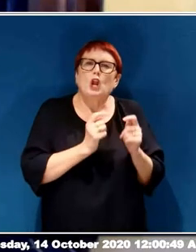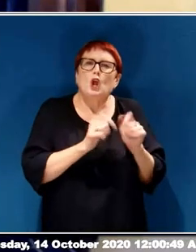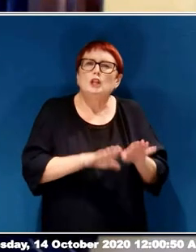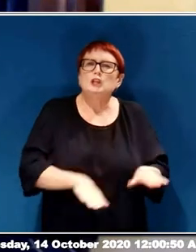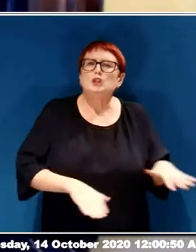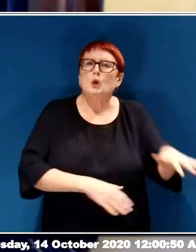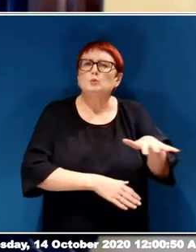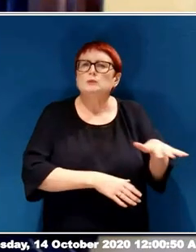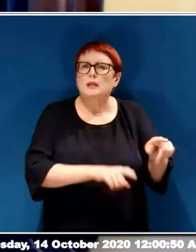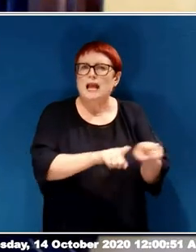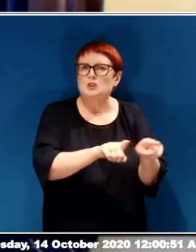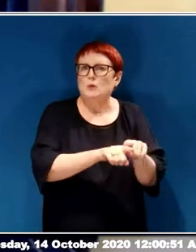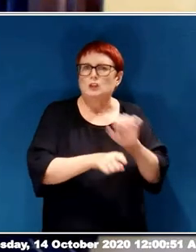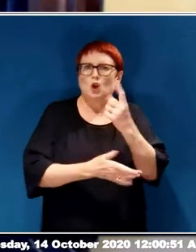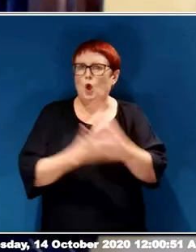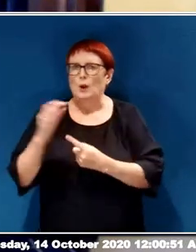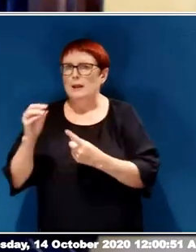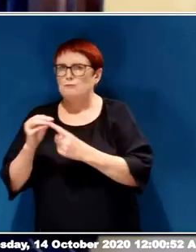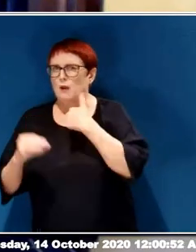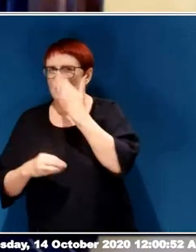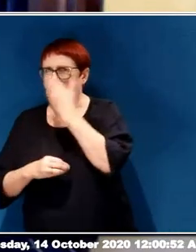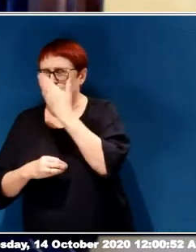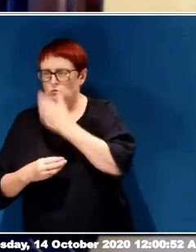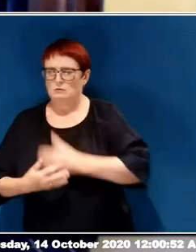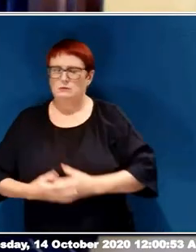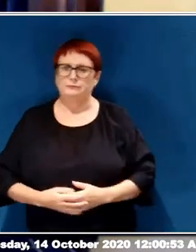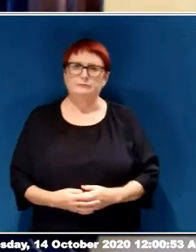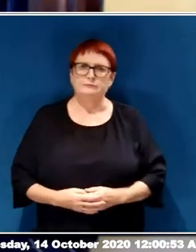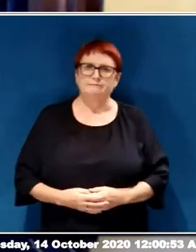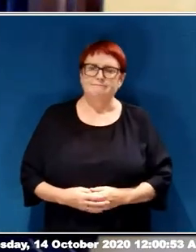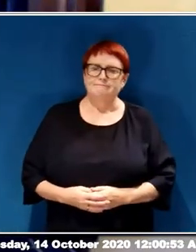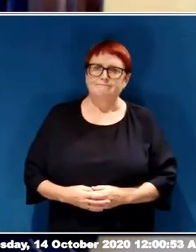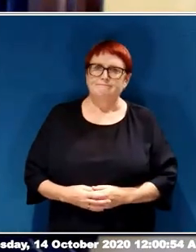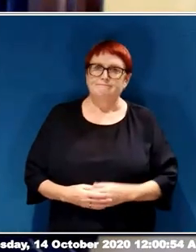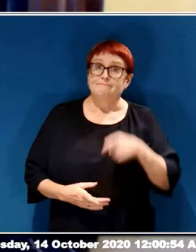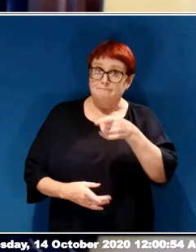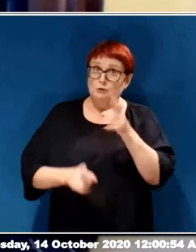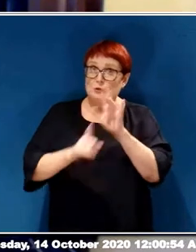And you yourself were a classroom teacher, ten years as a teacher in a large